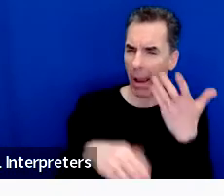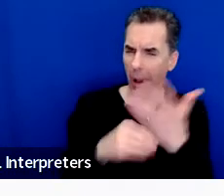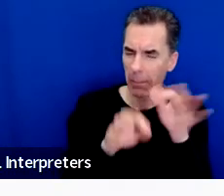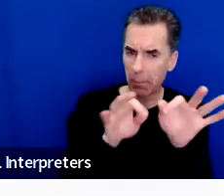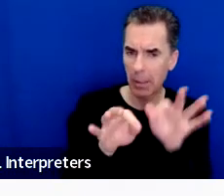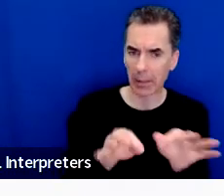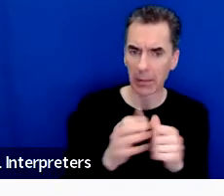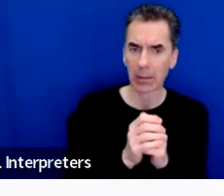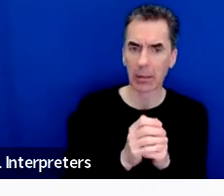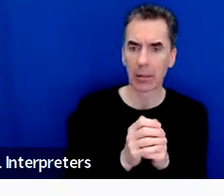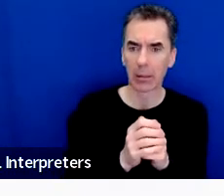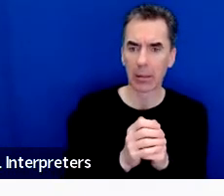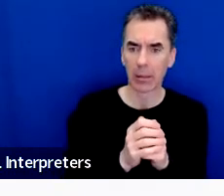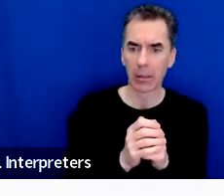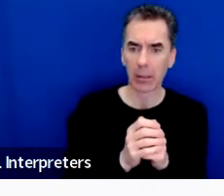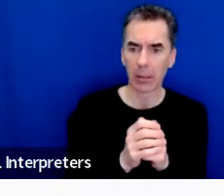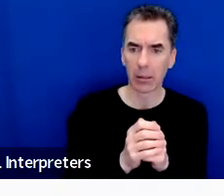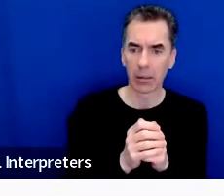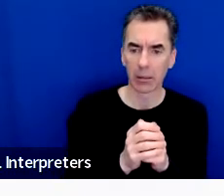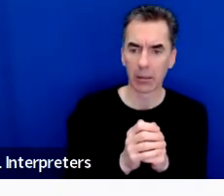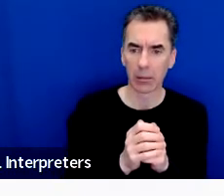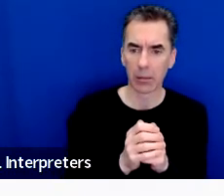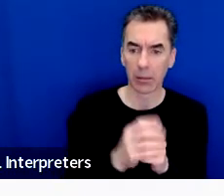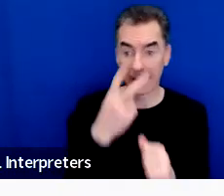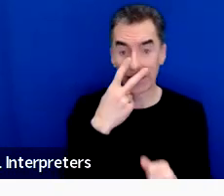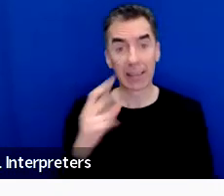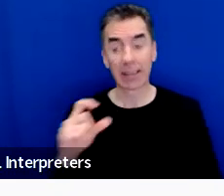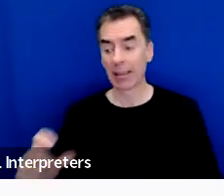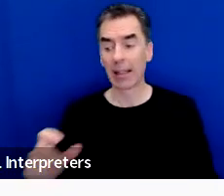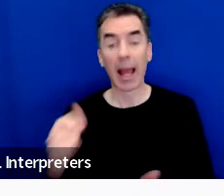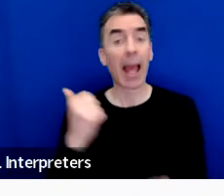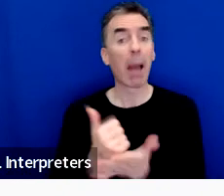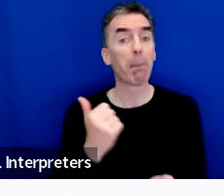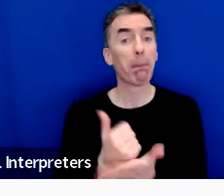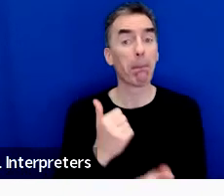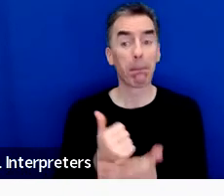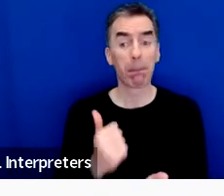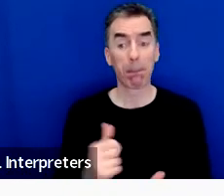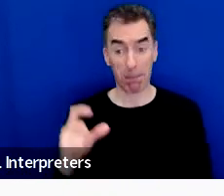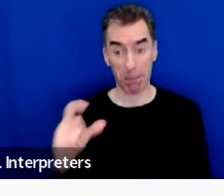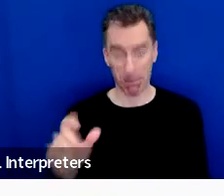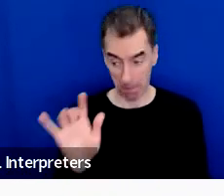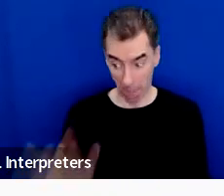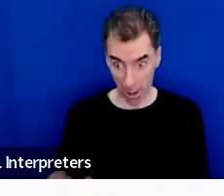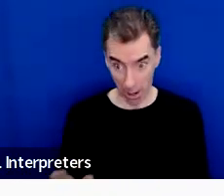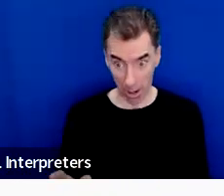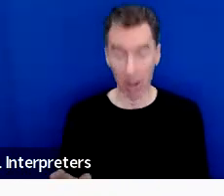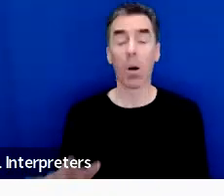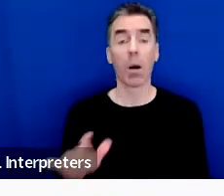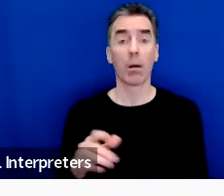One other thing that I did mean to point out is just help like on down here. So if you click on the help icon or if the students pick on the Help icon,